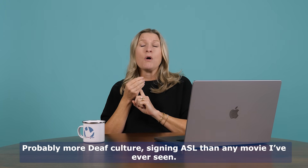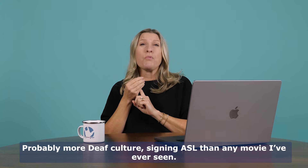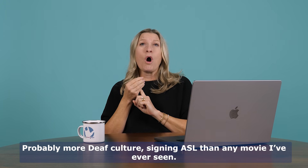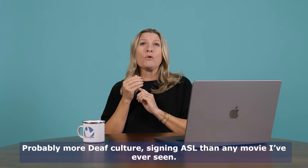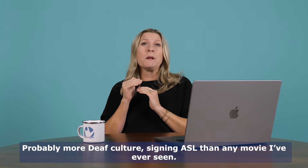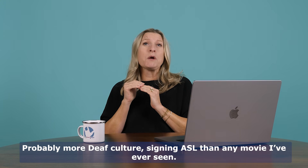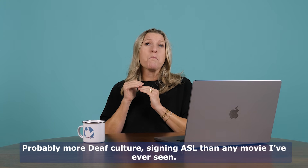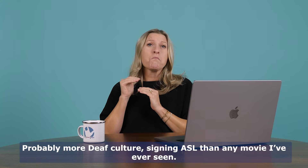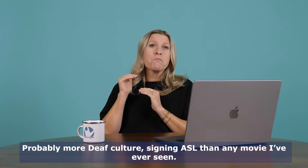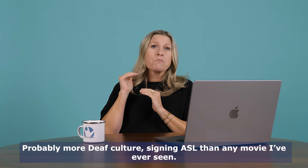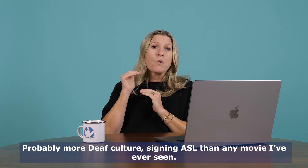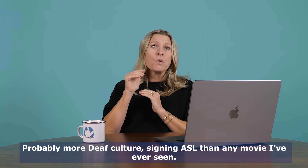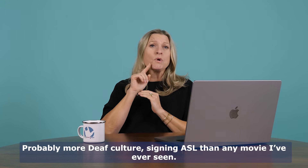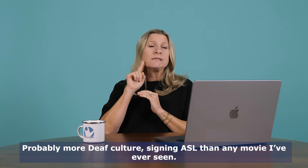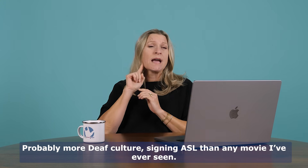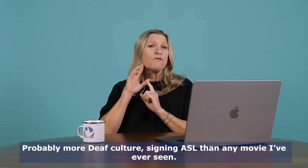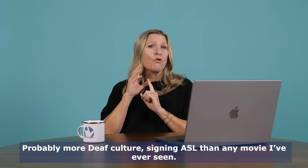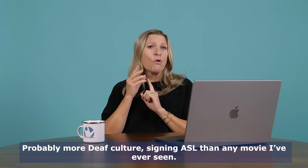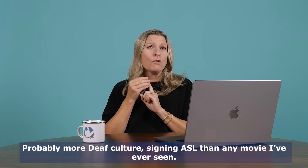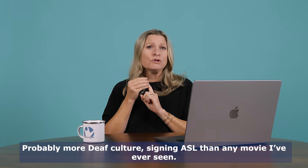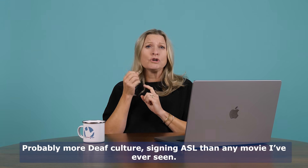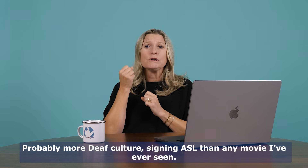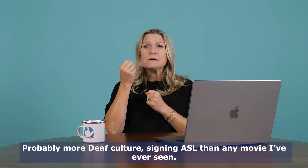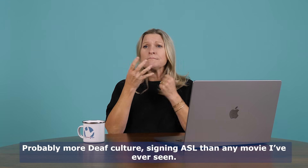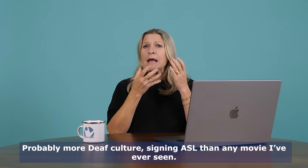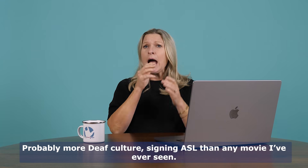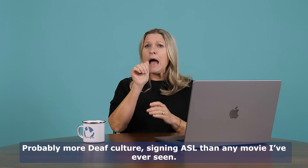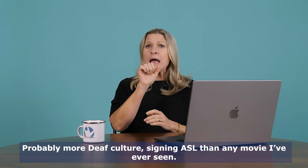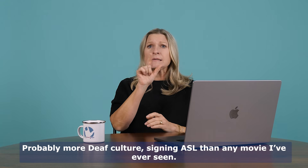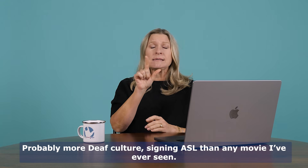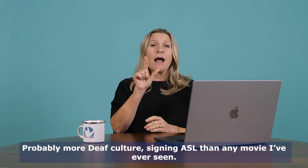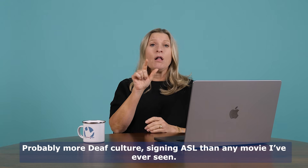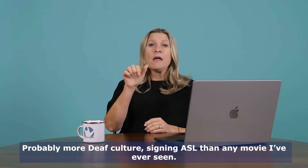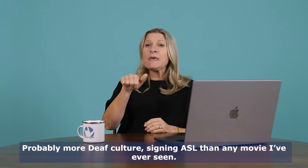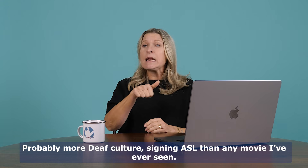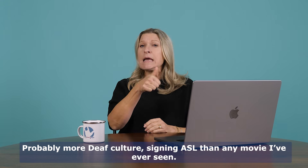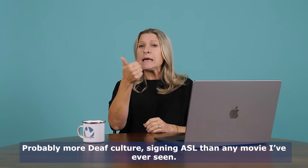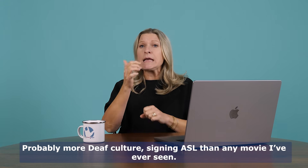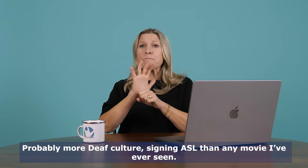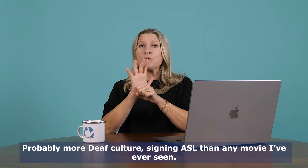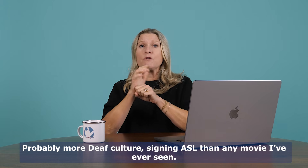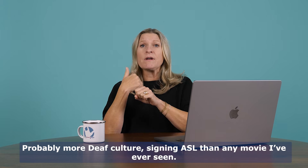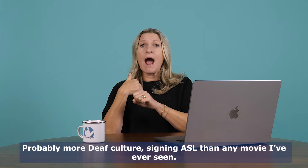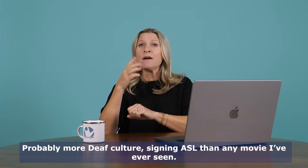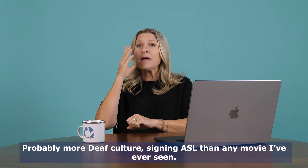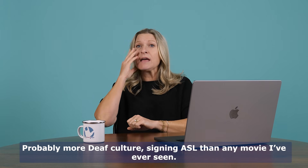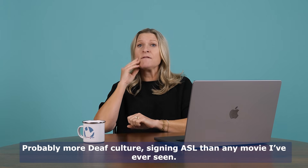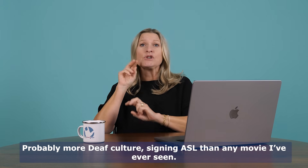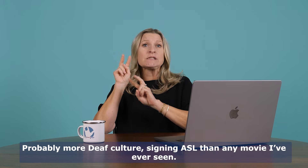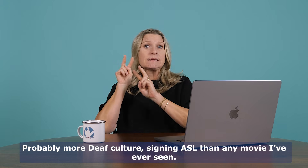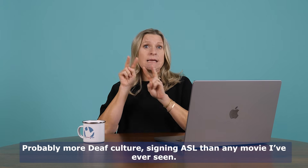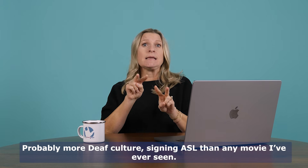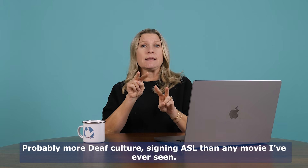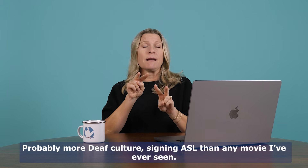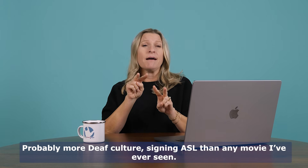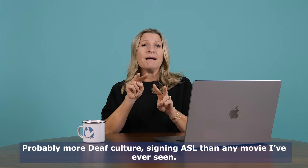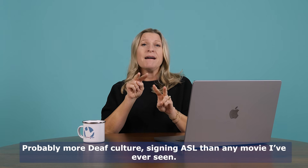Probably more Deaf culture, signing ASL than any movie I’ve ever seen.